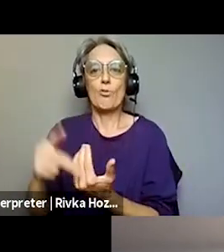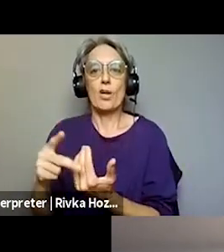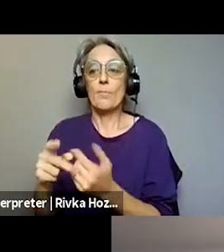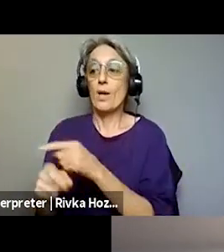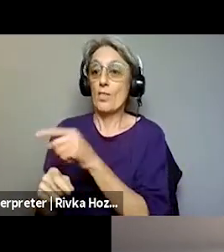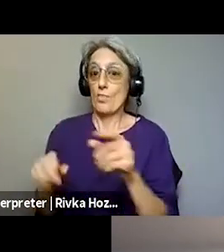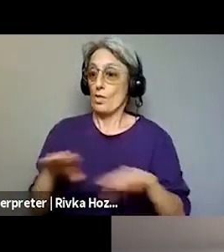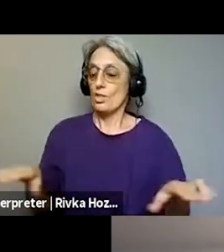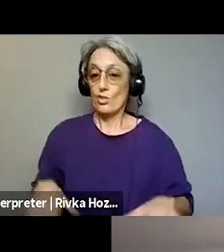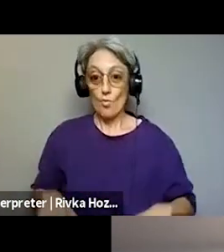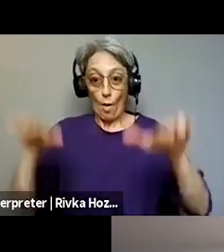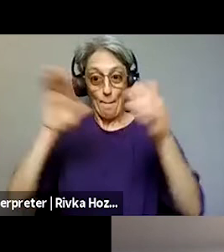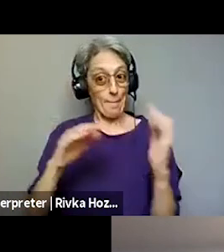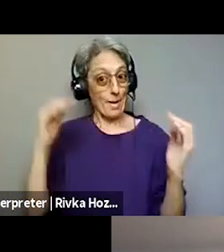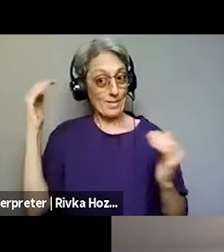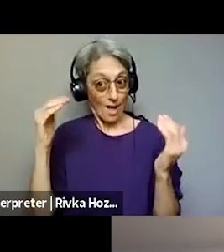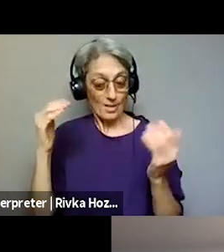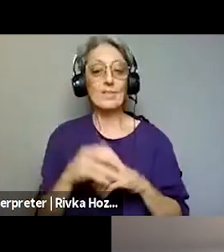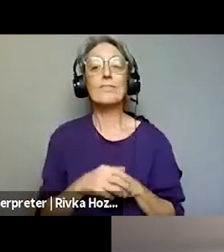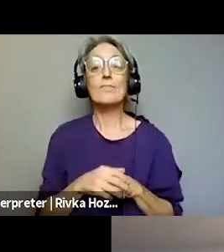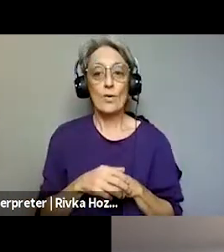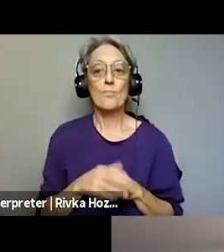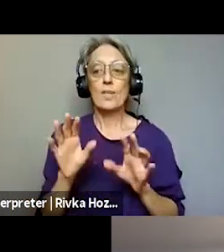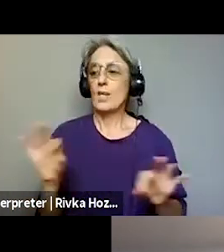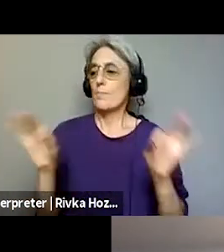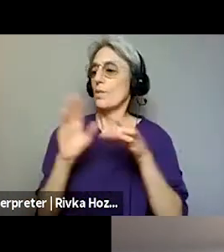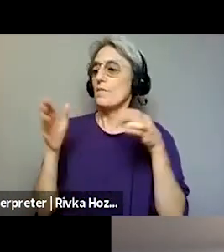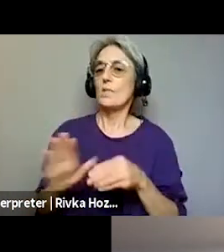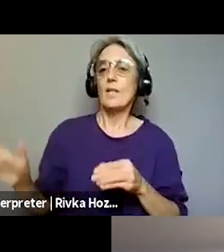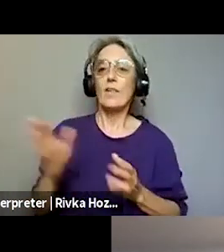and I think it's really important to also focus on their reproductive health needs on